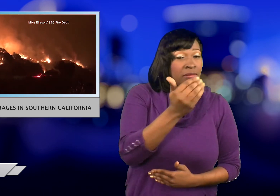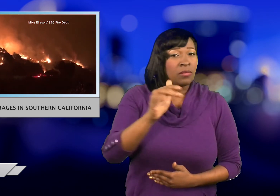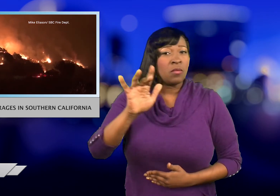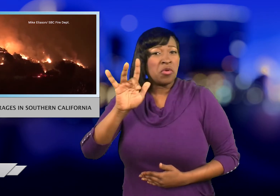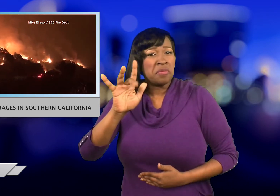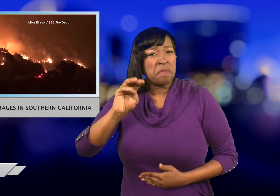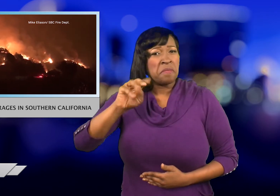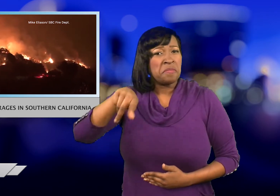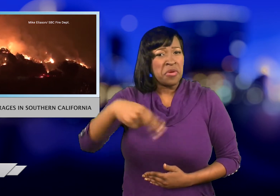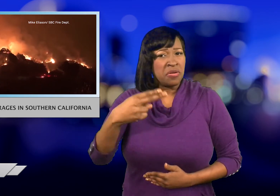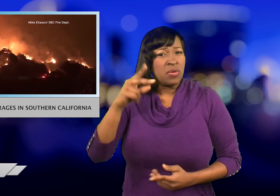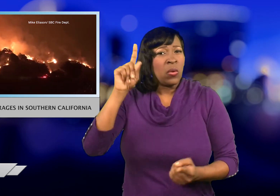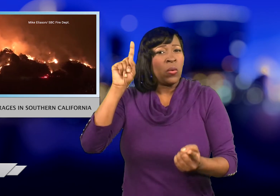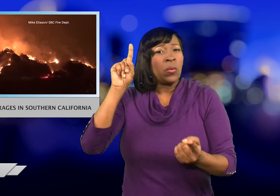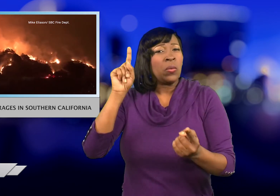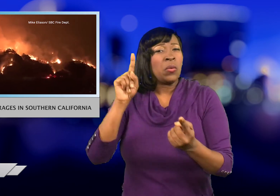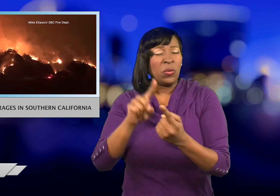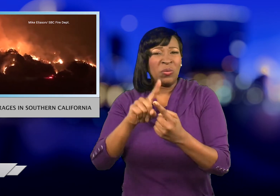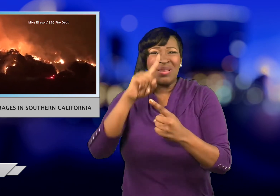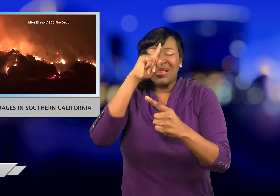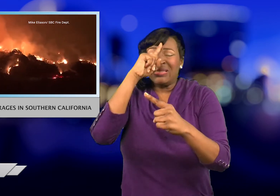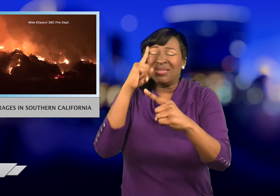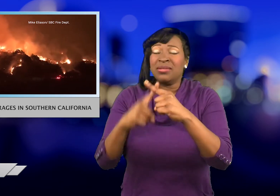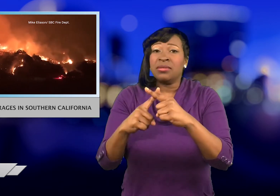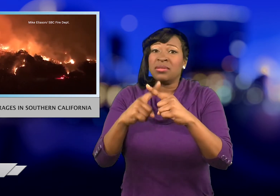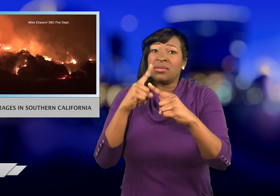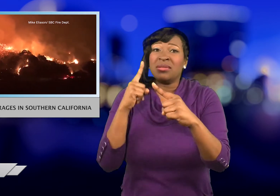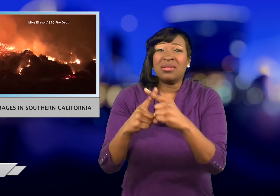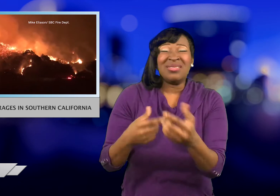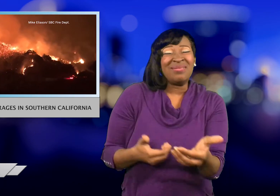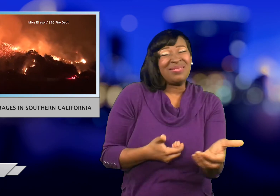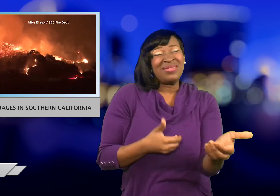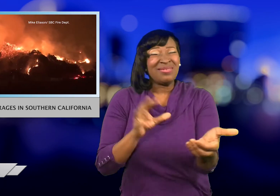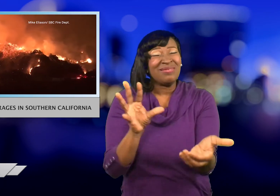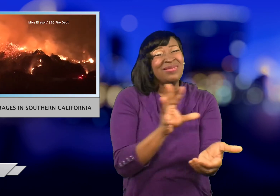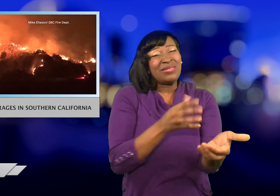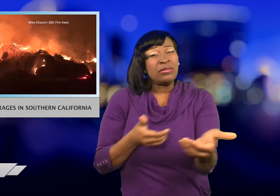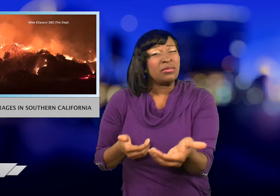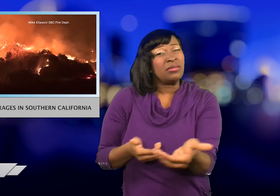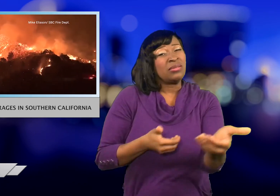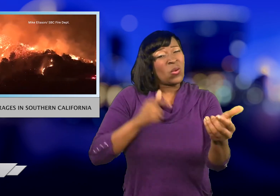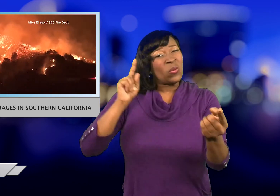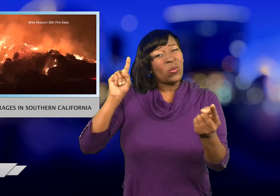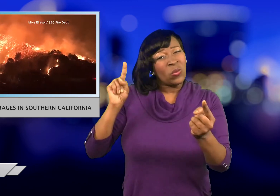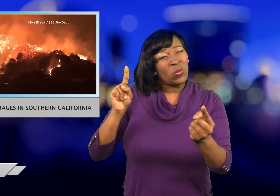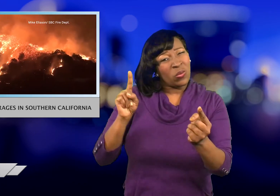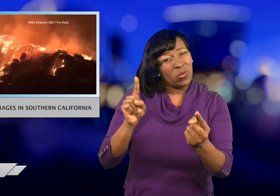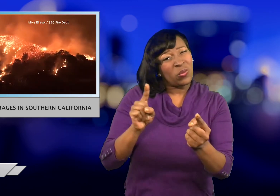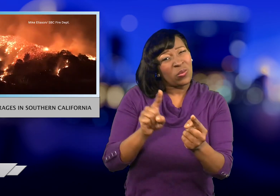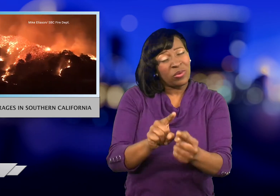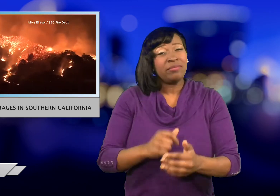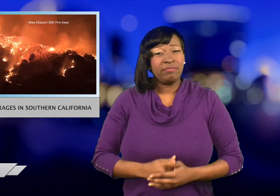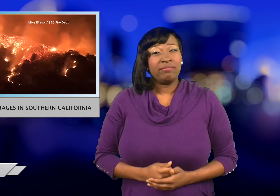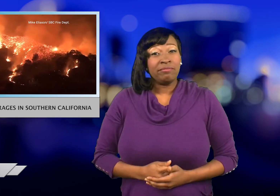15 to 25 miles per hour.